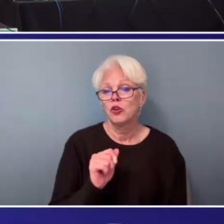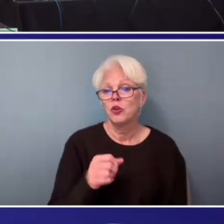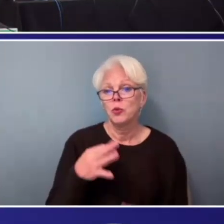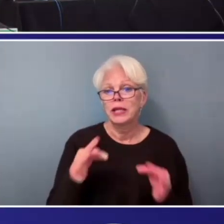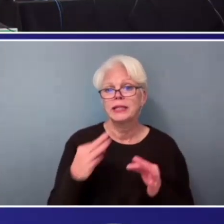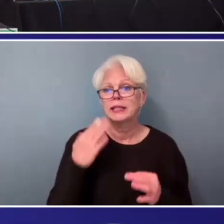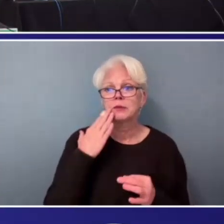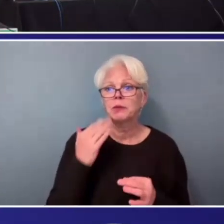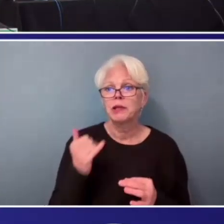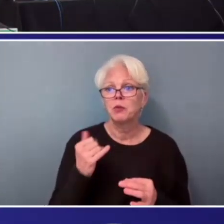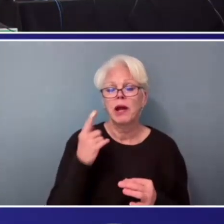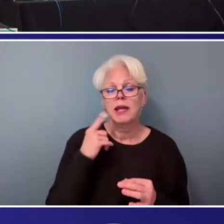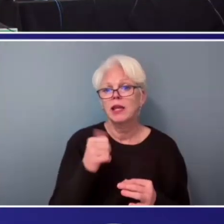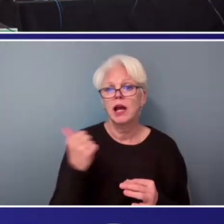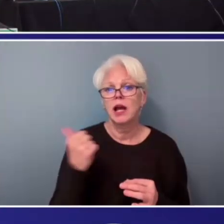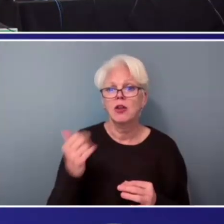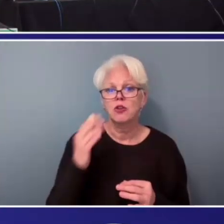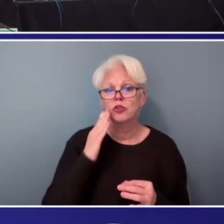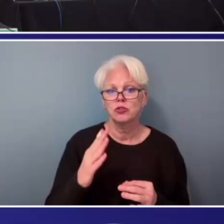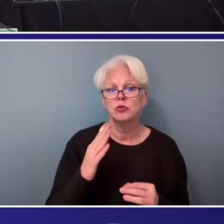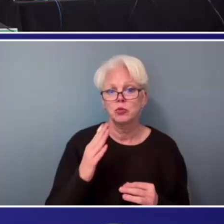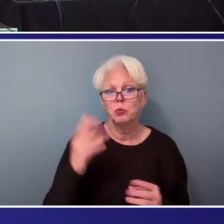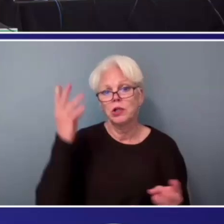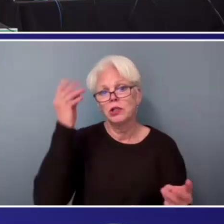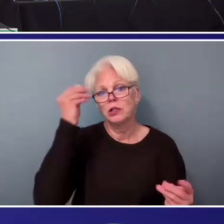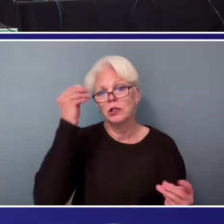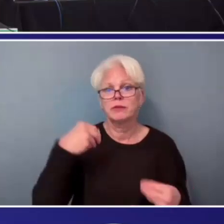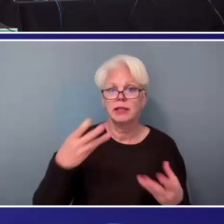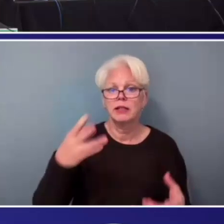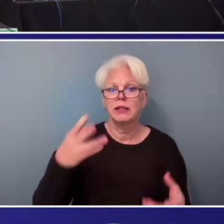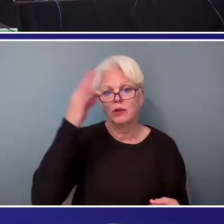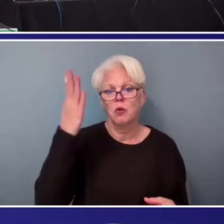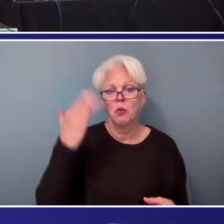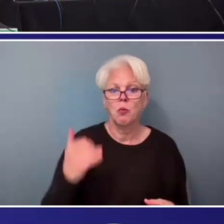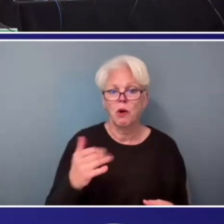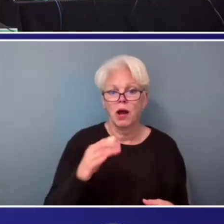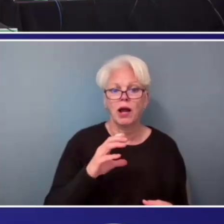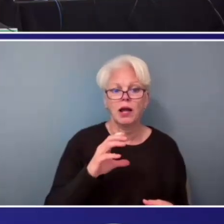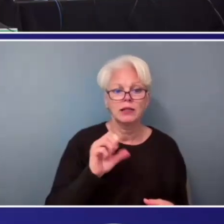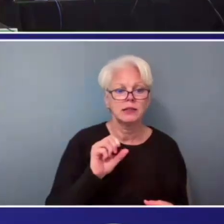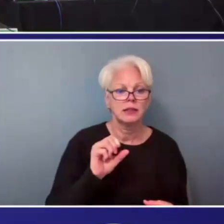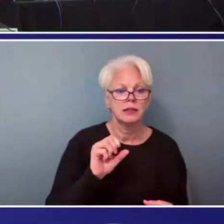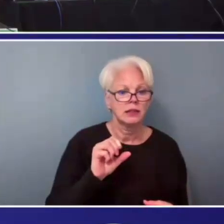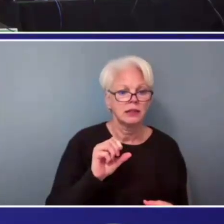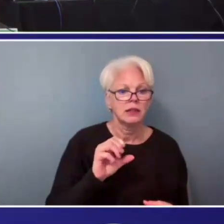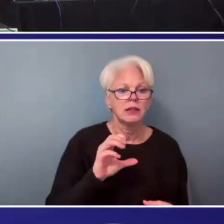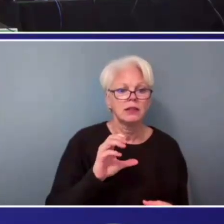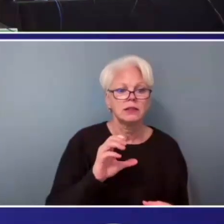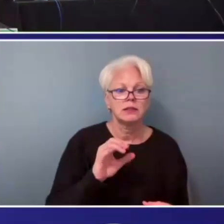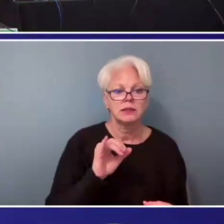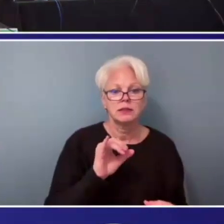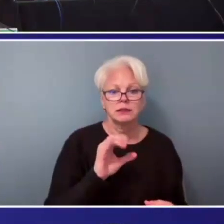think others will probably opine as why PsyD is on there. But if you can just sort of kick us off on